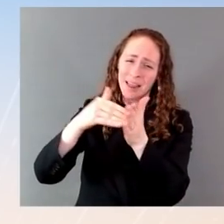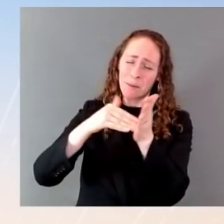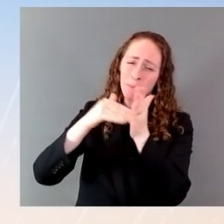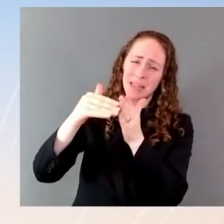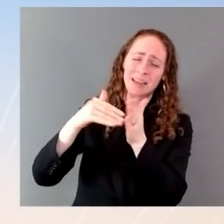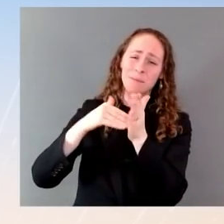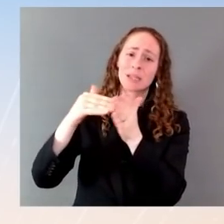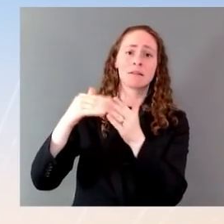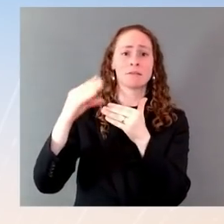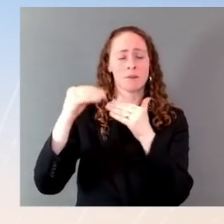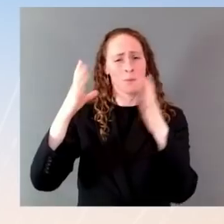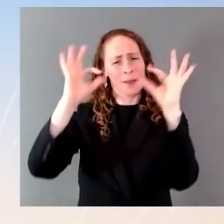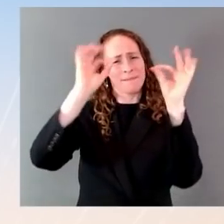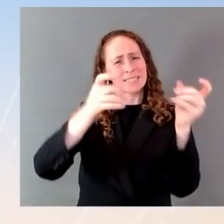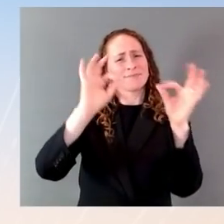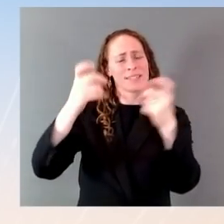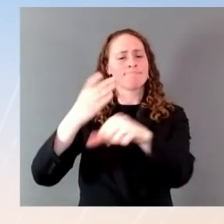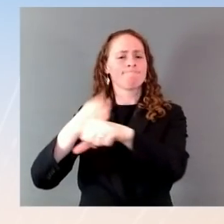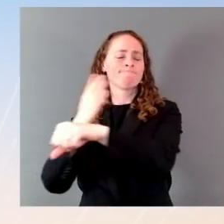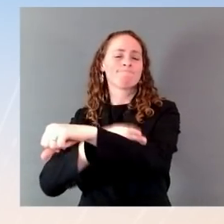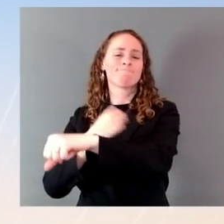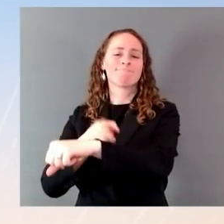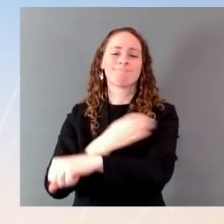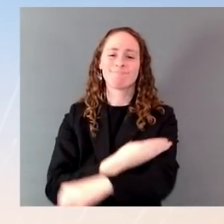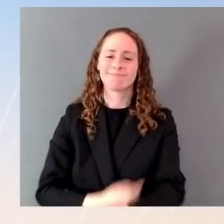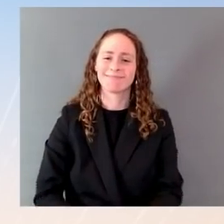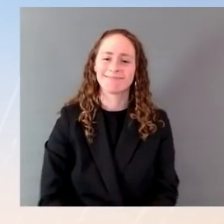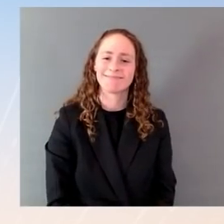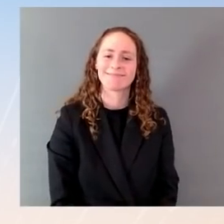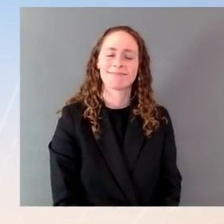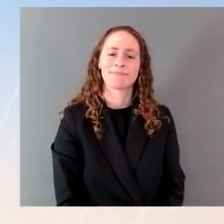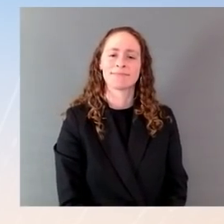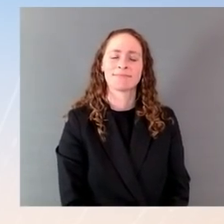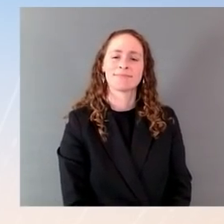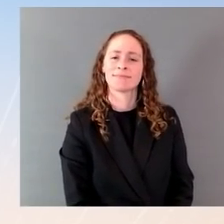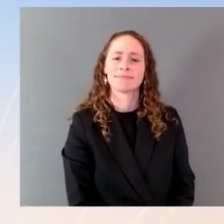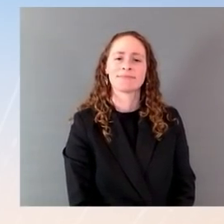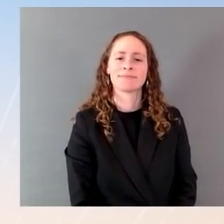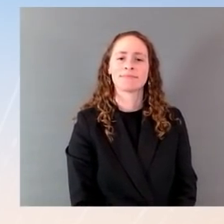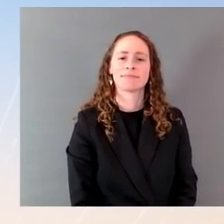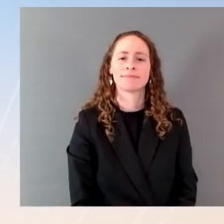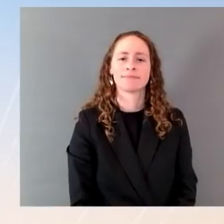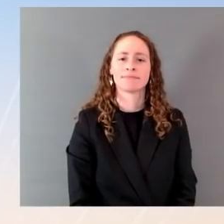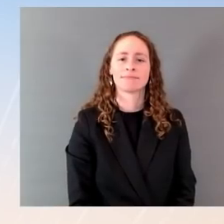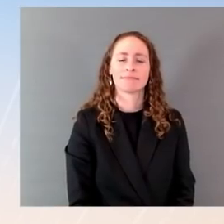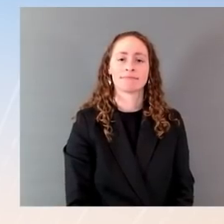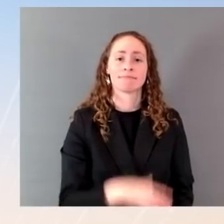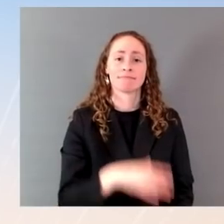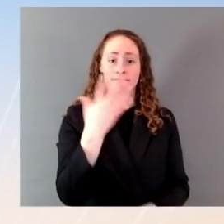upgrades to its old and overwhelmed sewer system, which could cost the city $1.4 billion to complete.